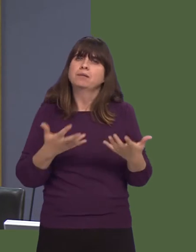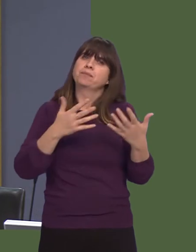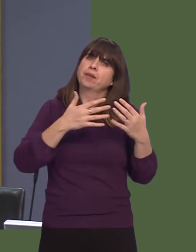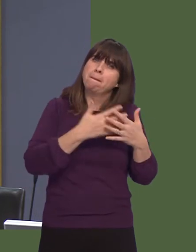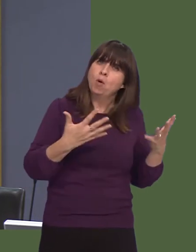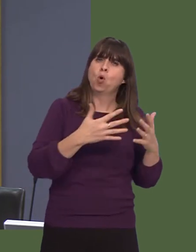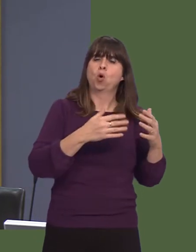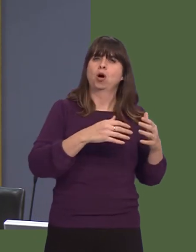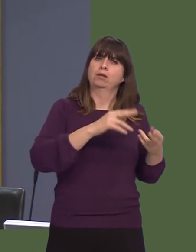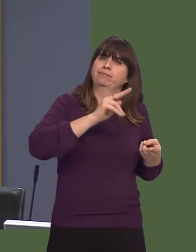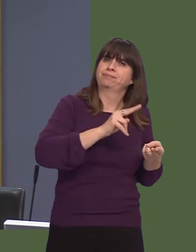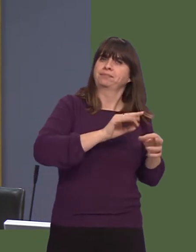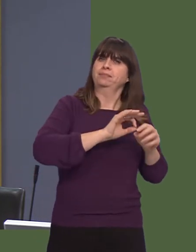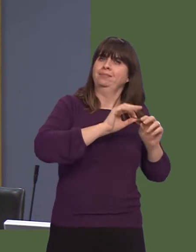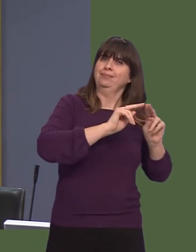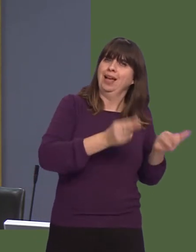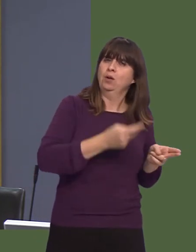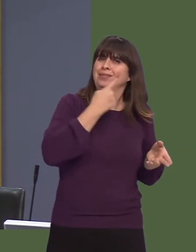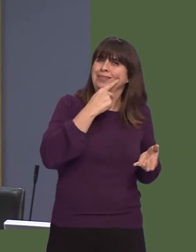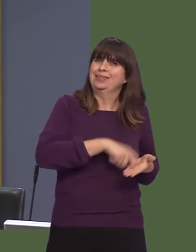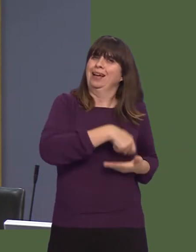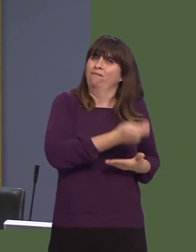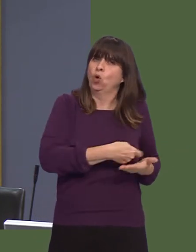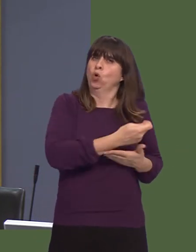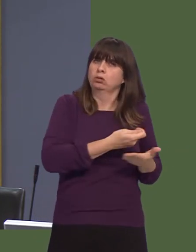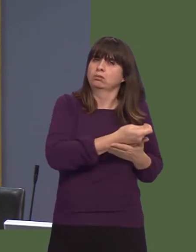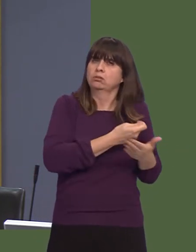and particularly work with local authorities and registered social landlords to deliver